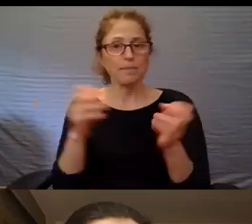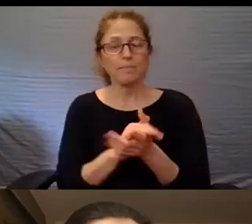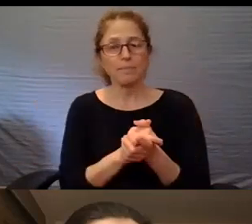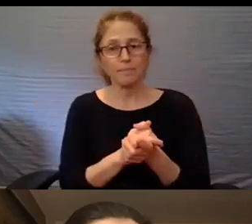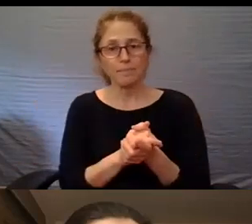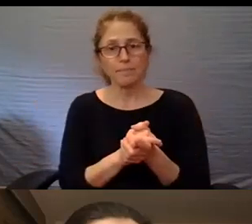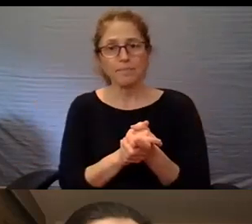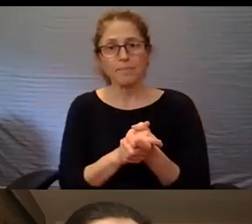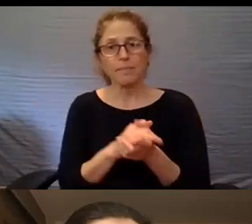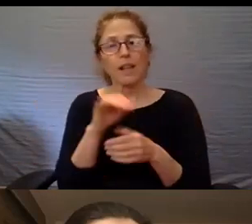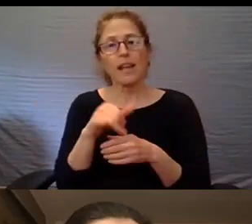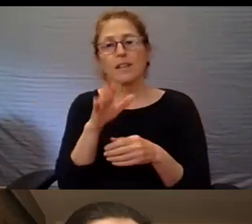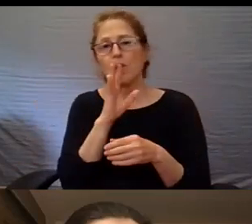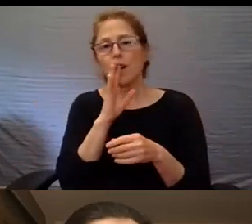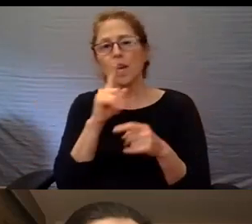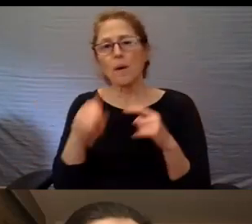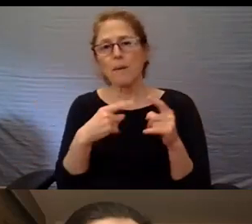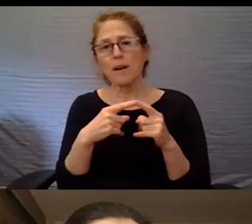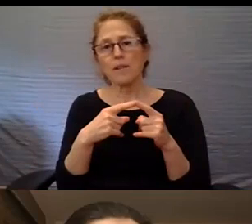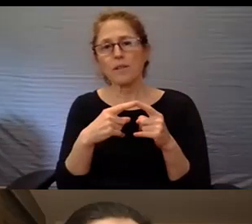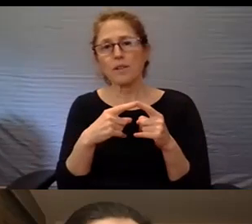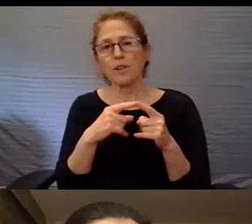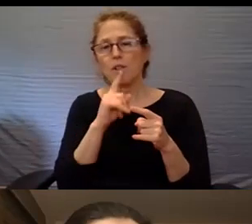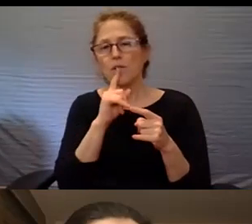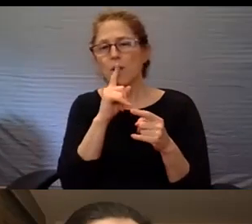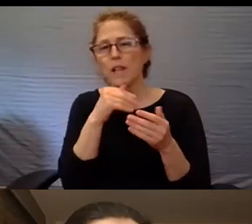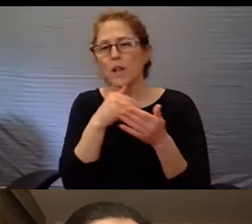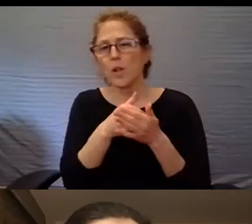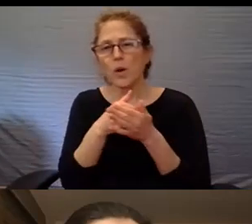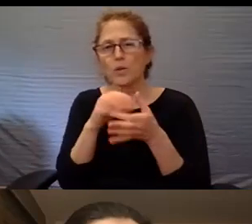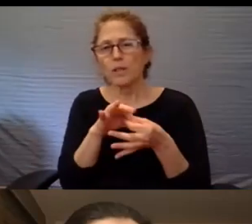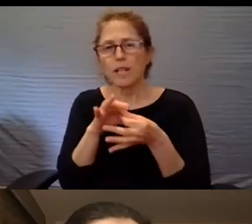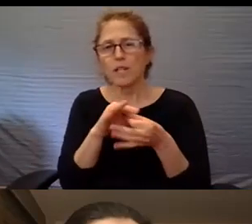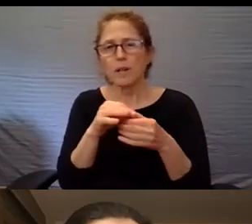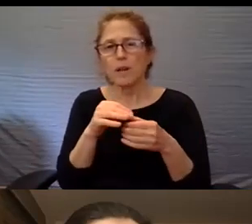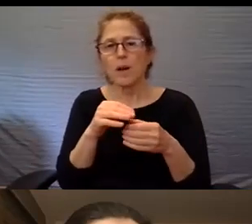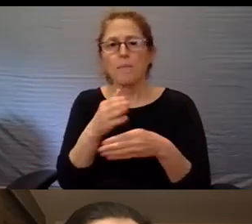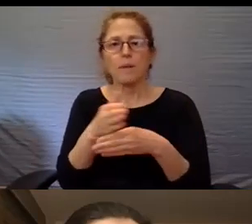And that's talking about the real close relationship between ableism, poverty, and racism.